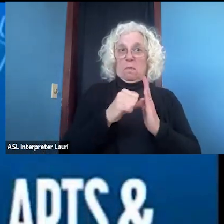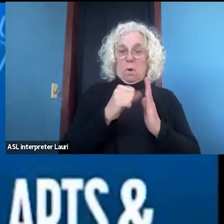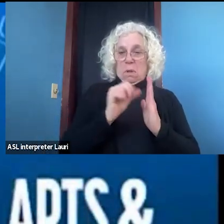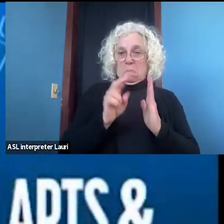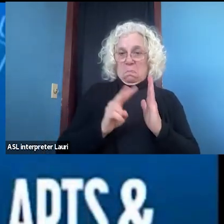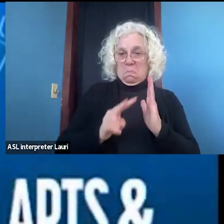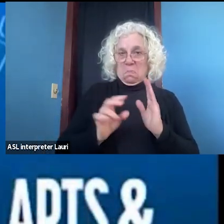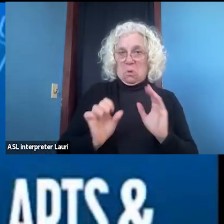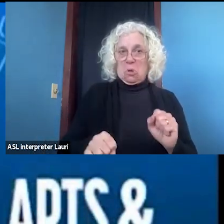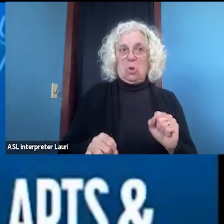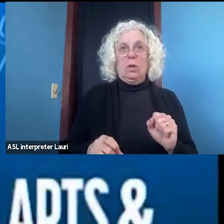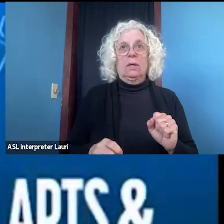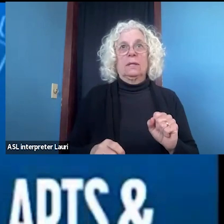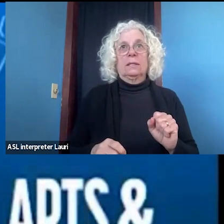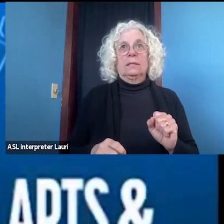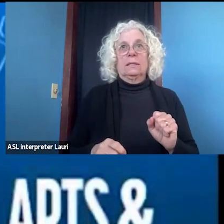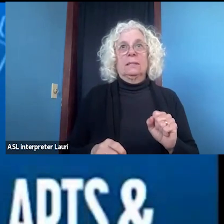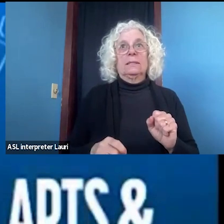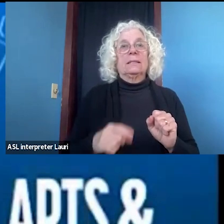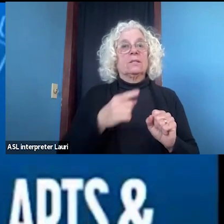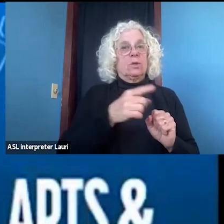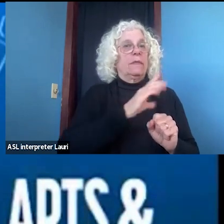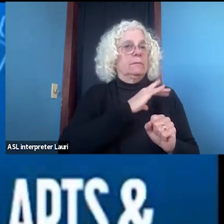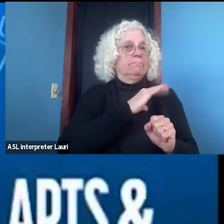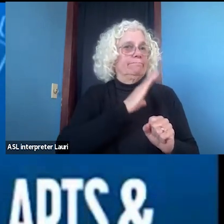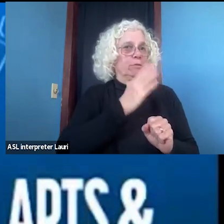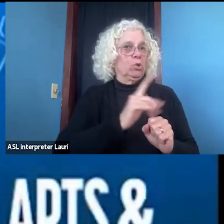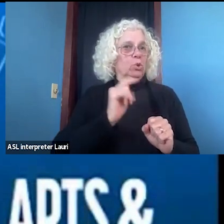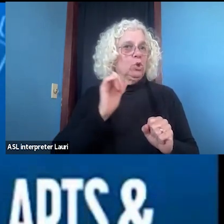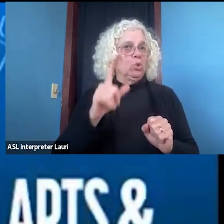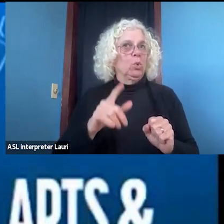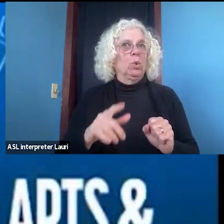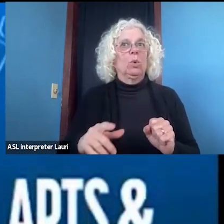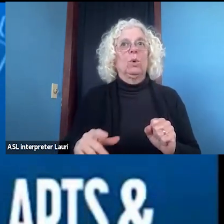So this is just a great tool. And I want to express some acknowledgments.